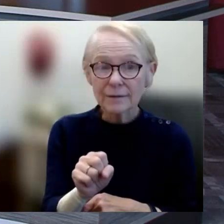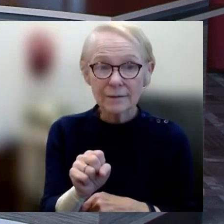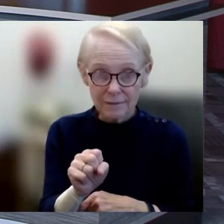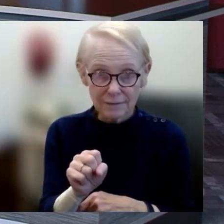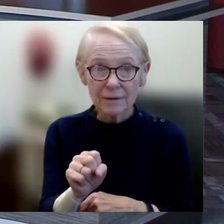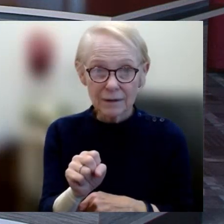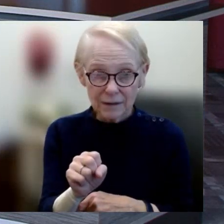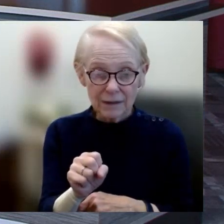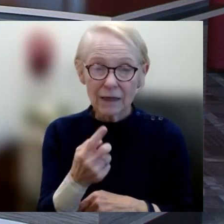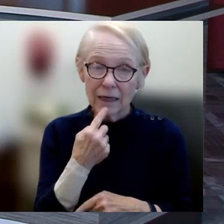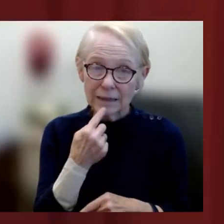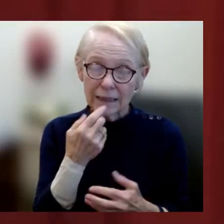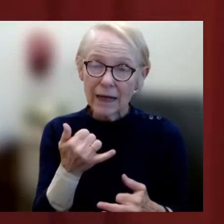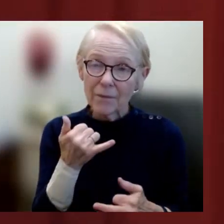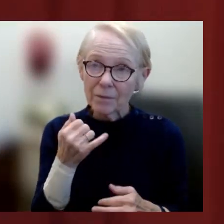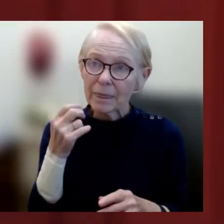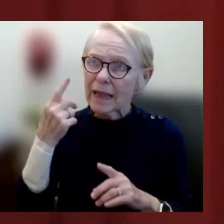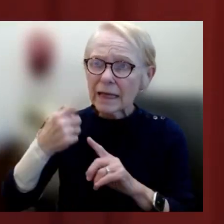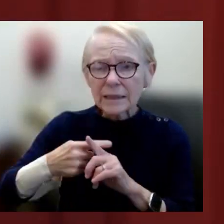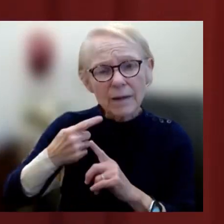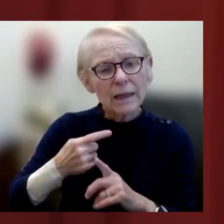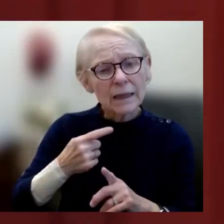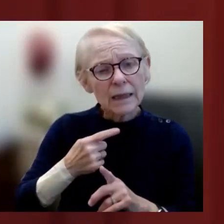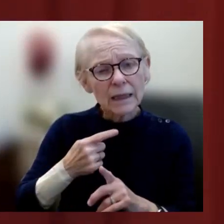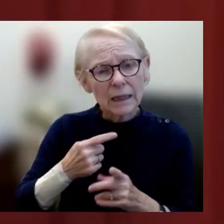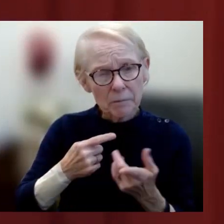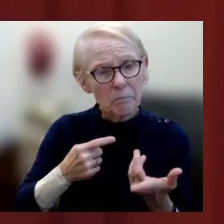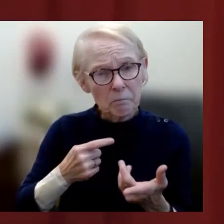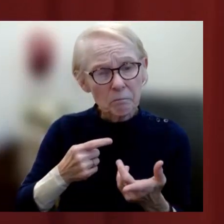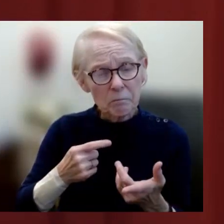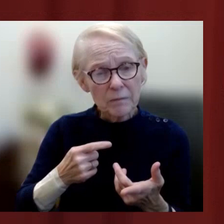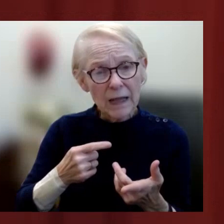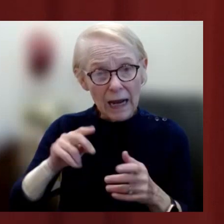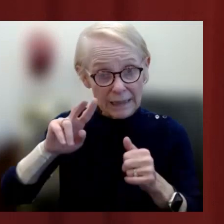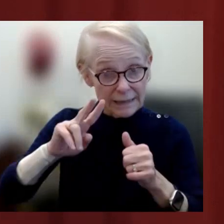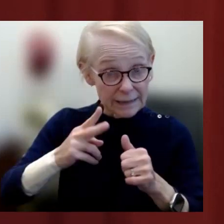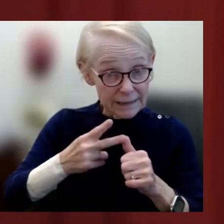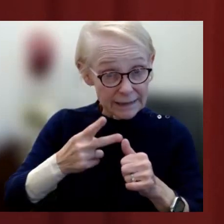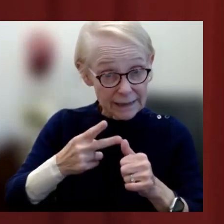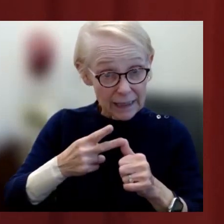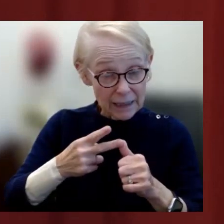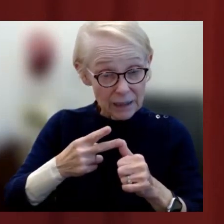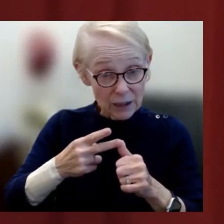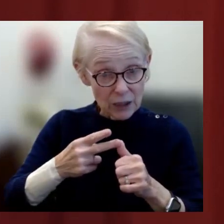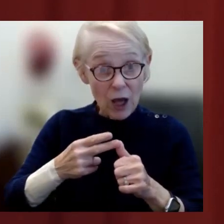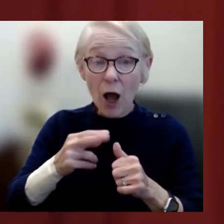it this last month we are hosting a second Transportation public transportation information